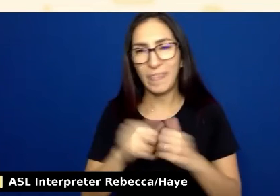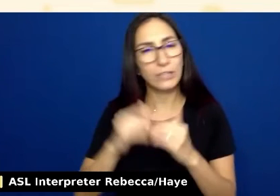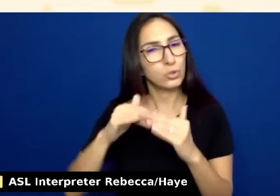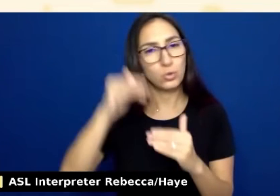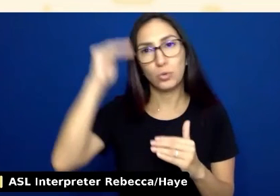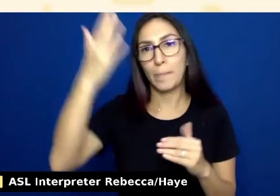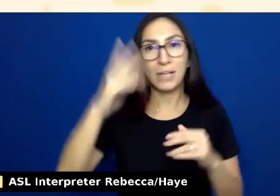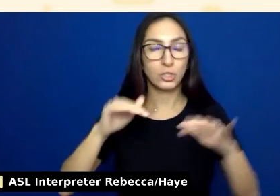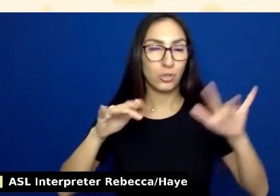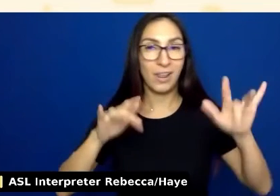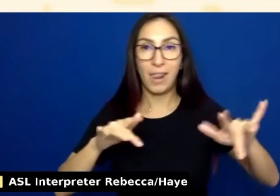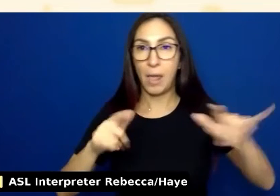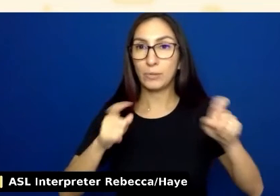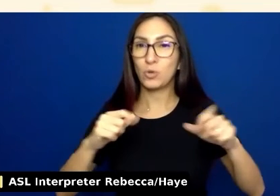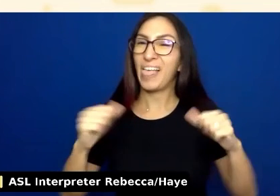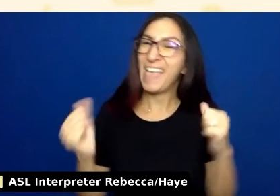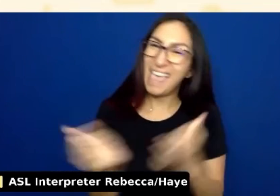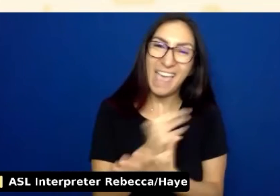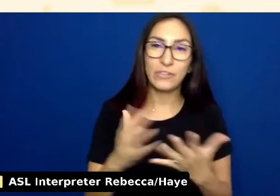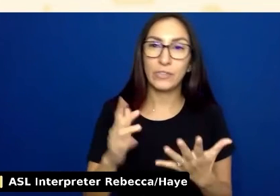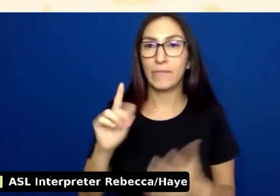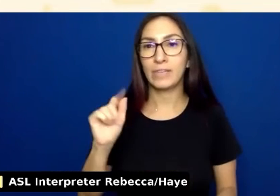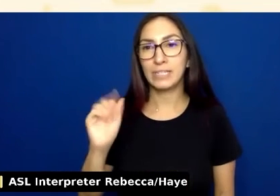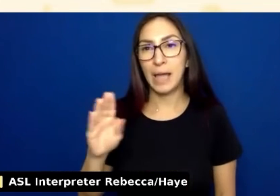A, it is a poor experience, not only for screen reader users,